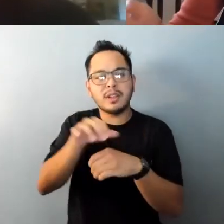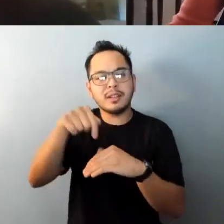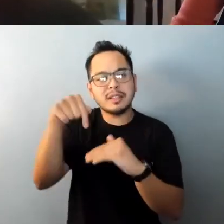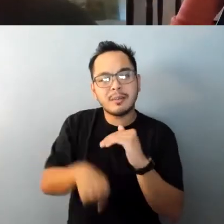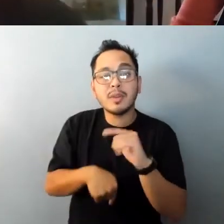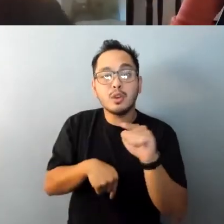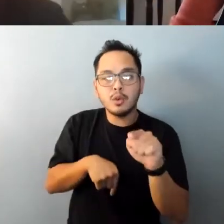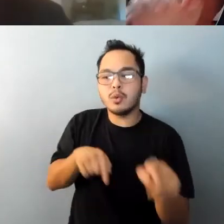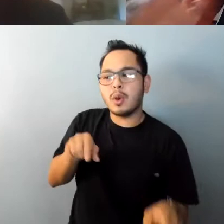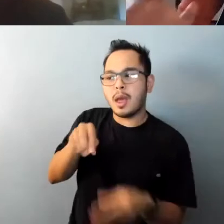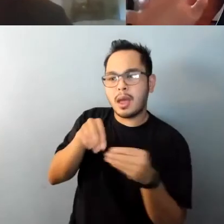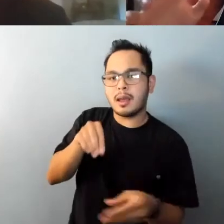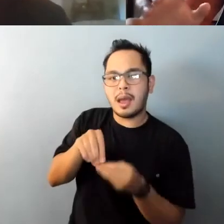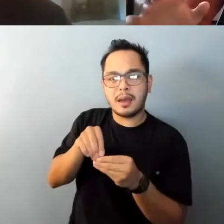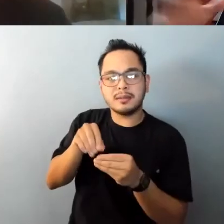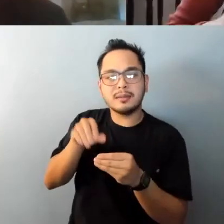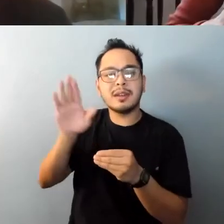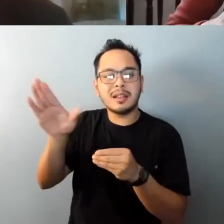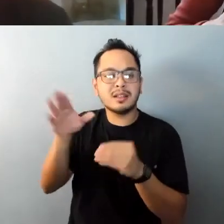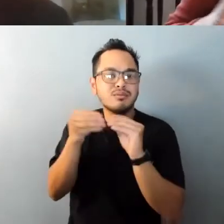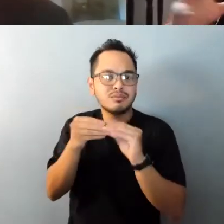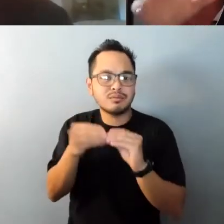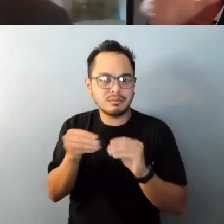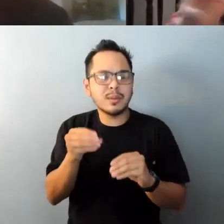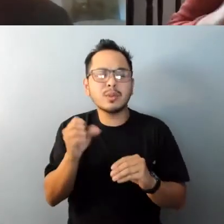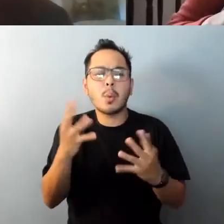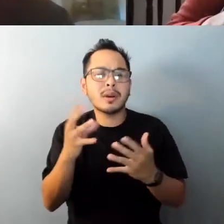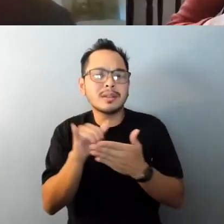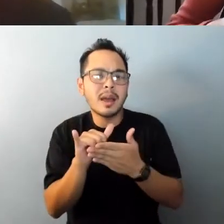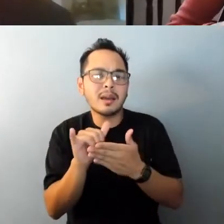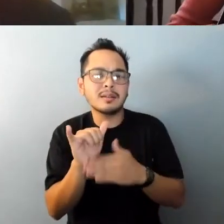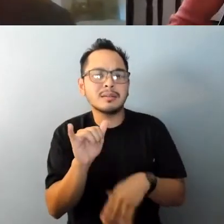what are some of those hidden spaces that you explored work?